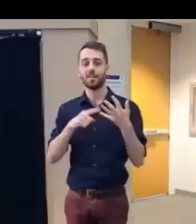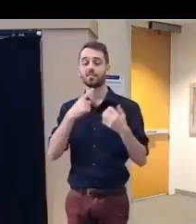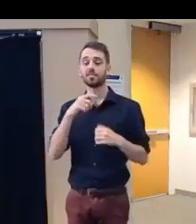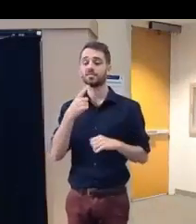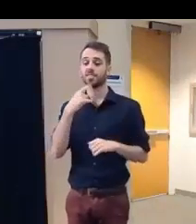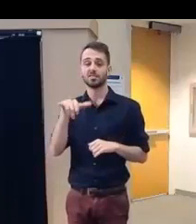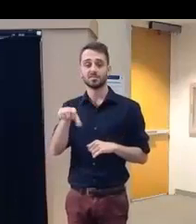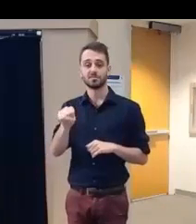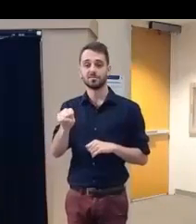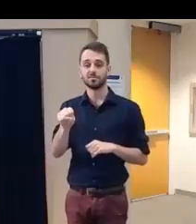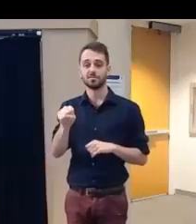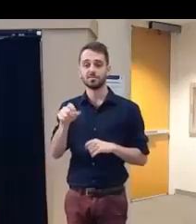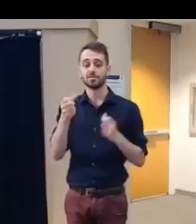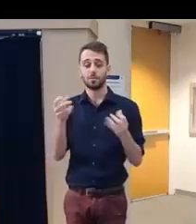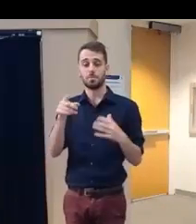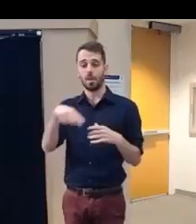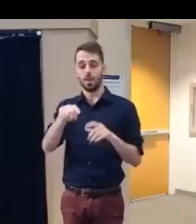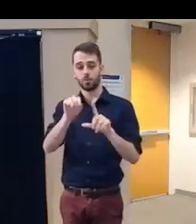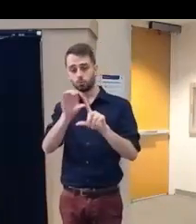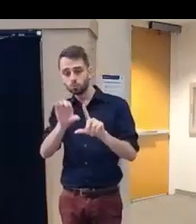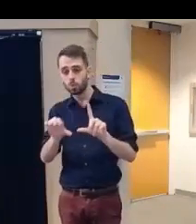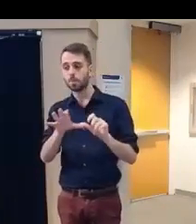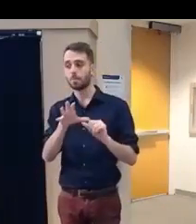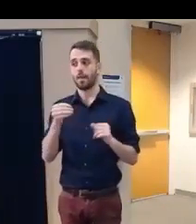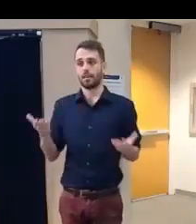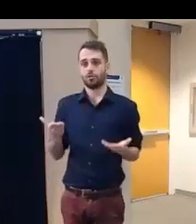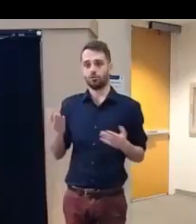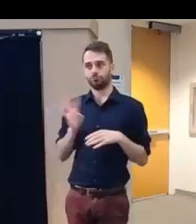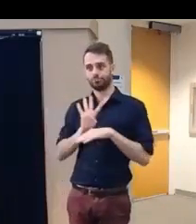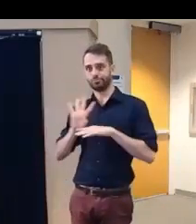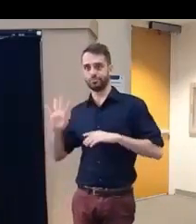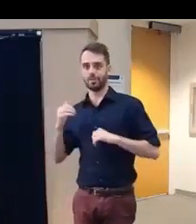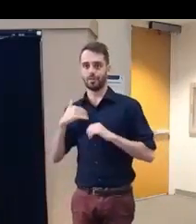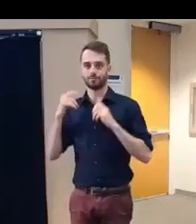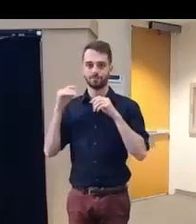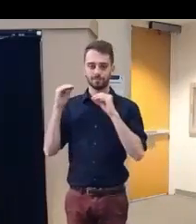room and on Zoom to participate as a teacher and we welcome all of you to this very creative work